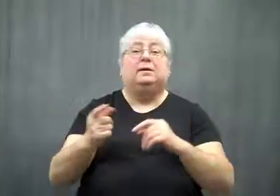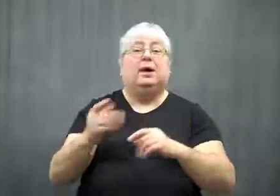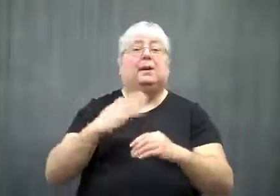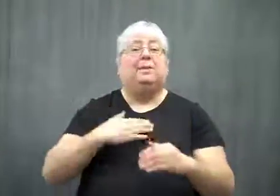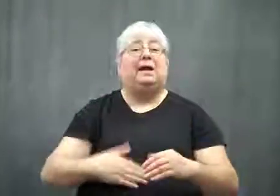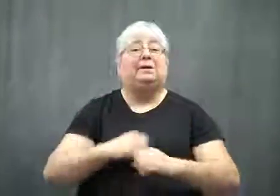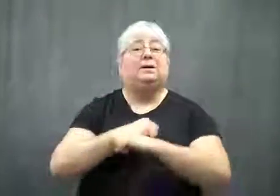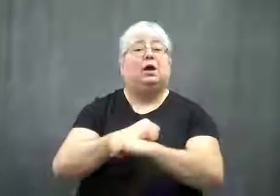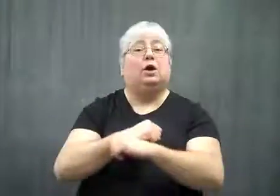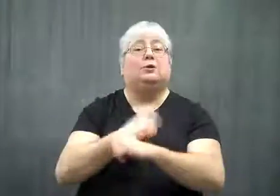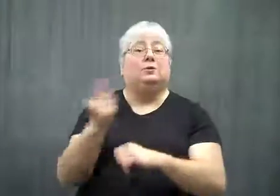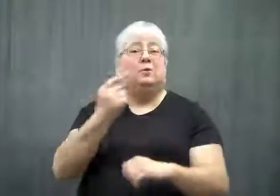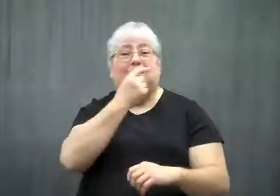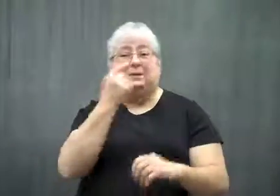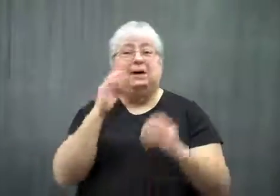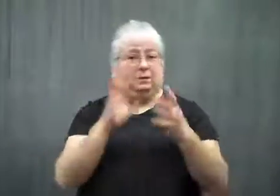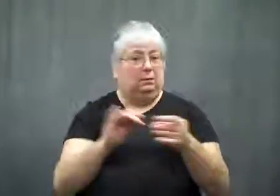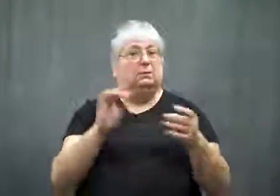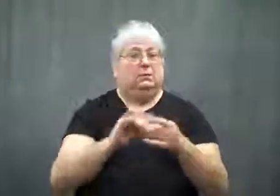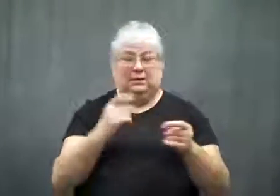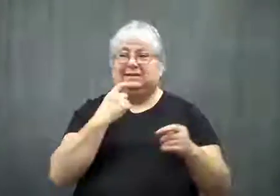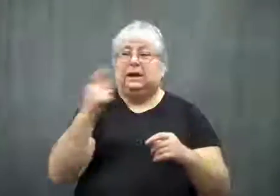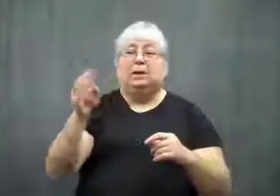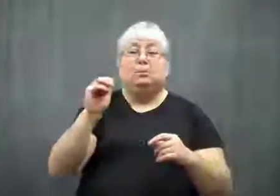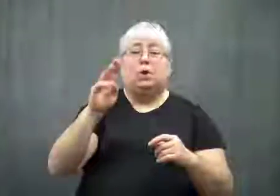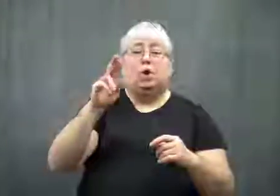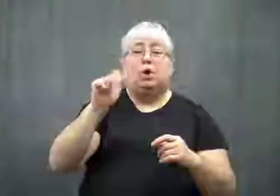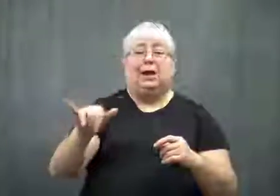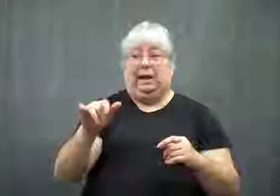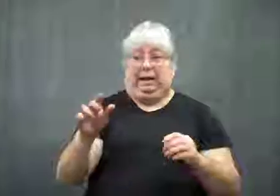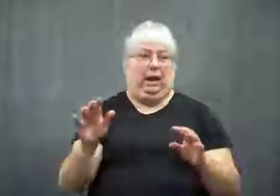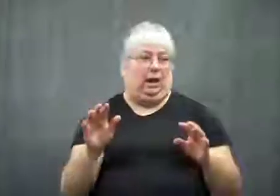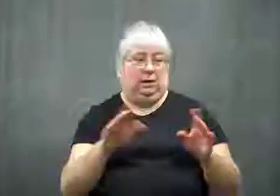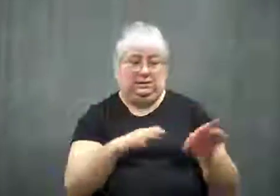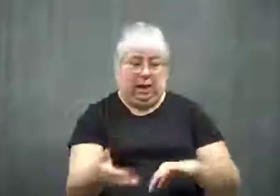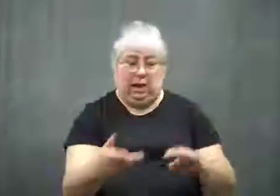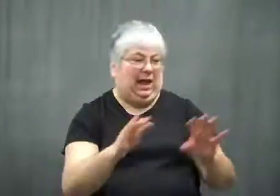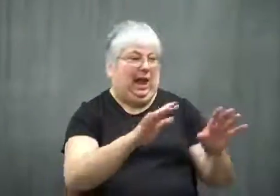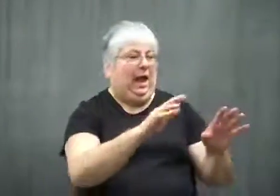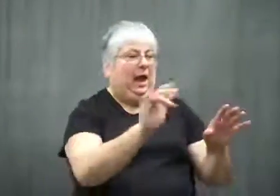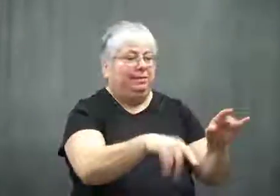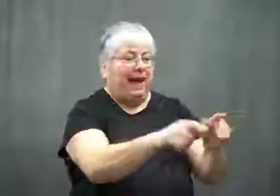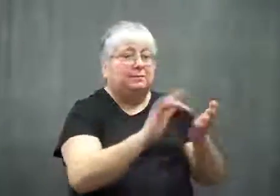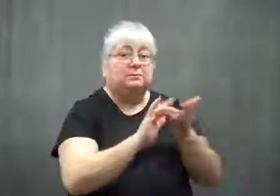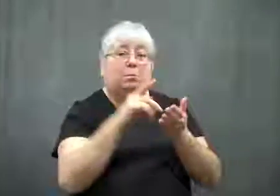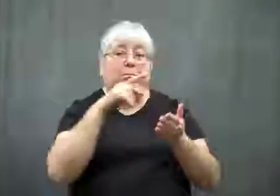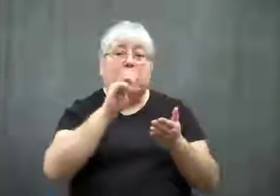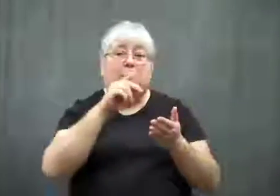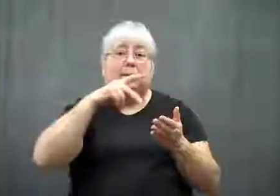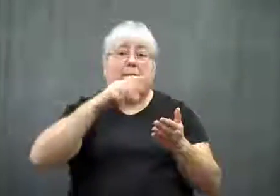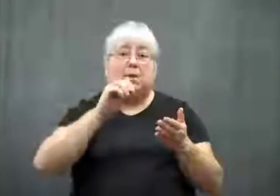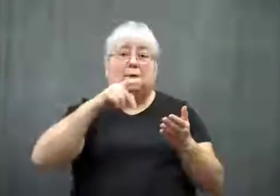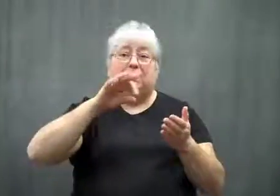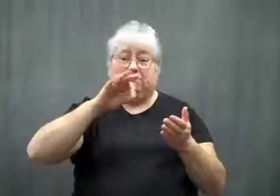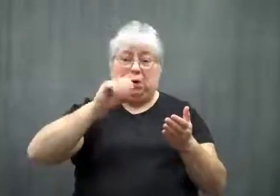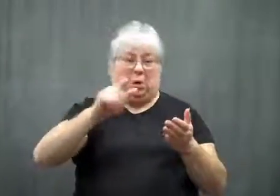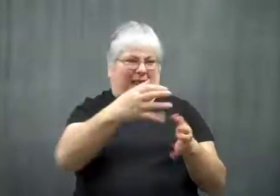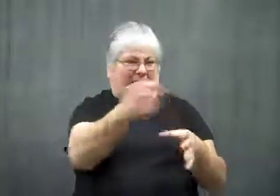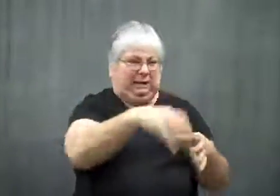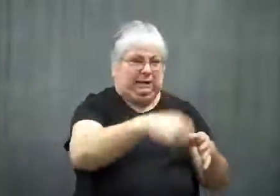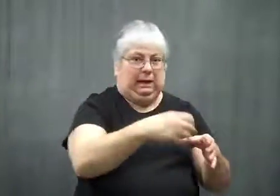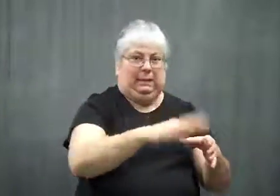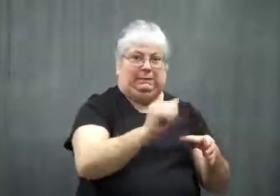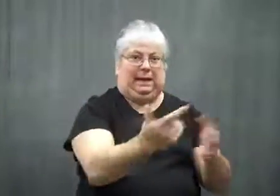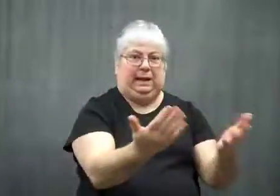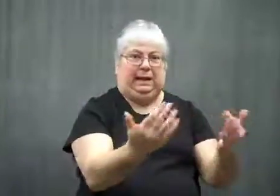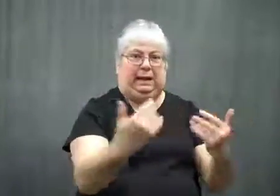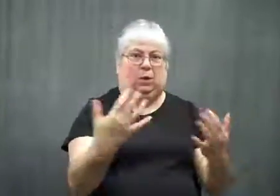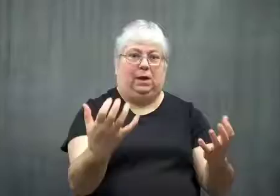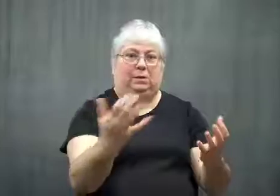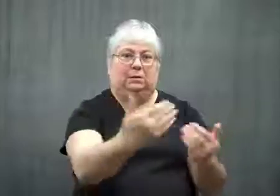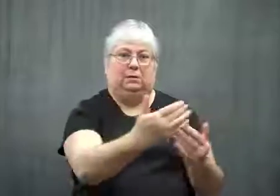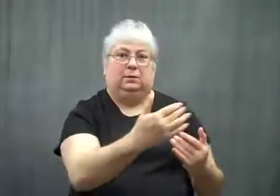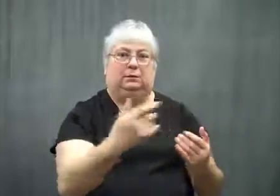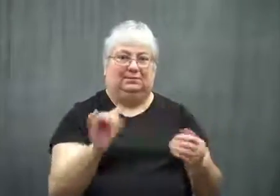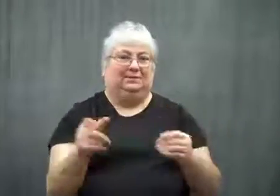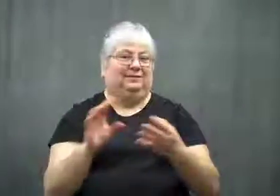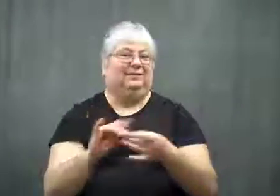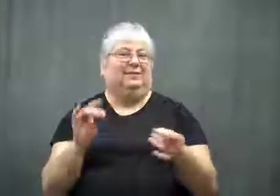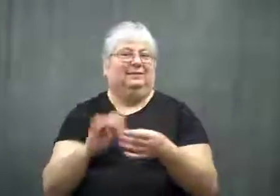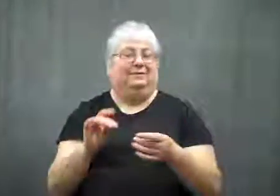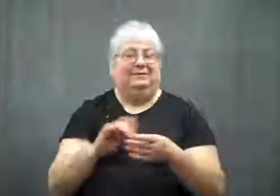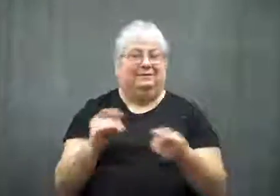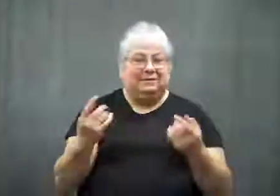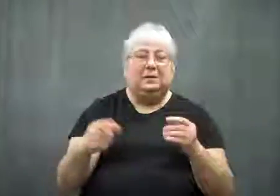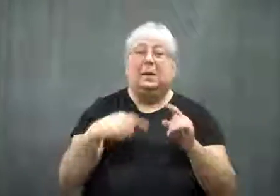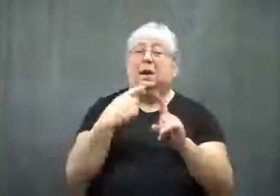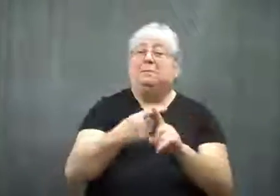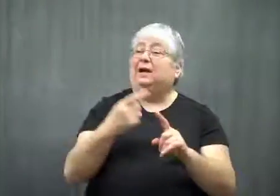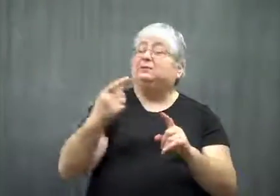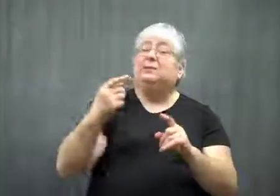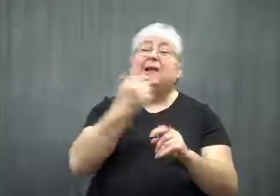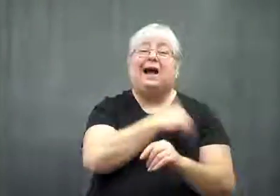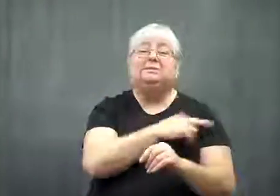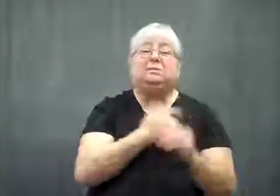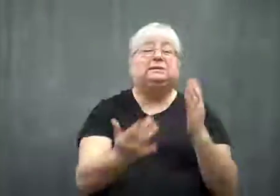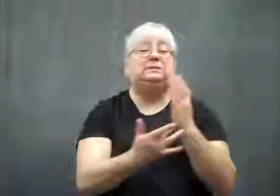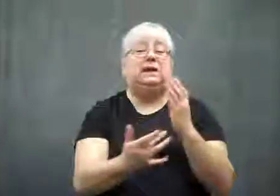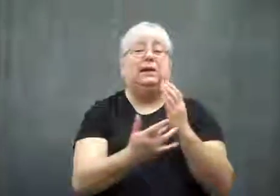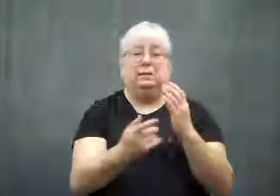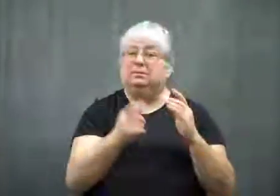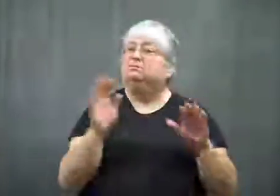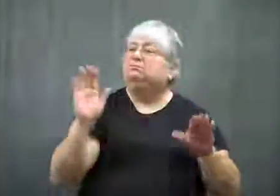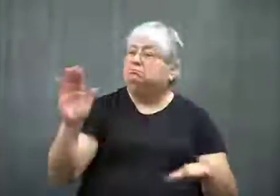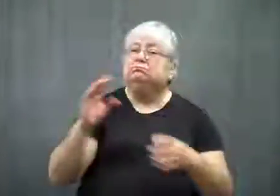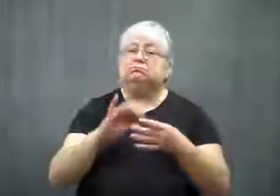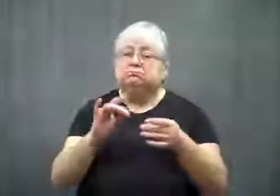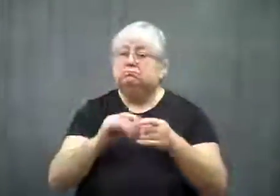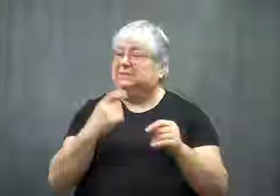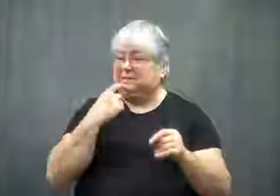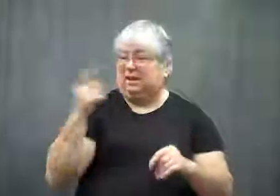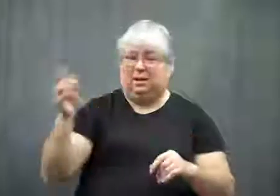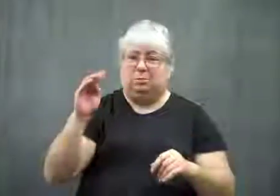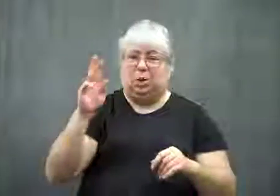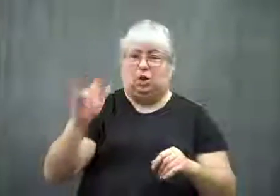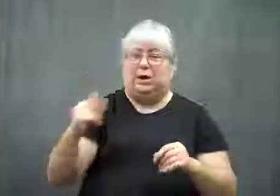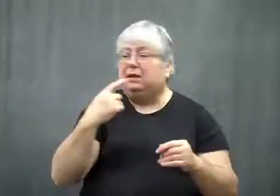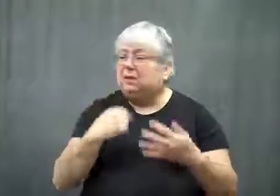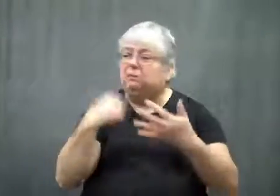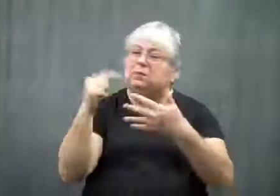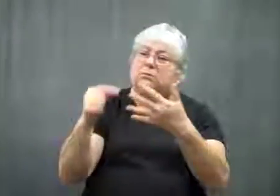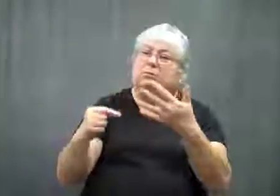The bodyguard testified that Murray wanted to get the Propofol and put it in a bag.